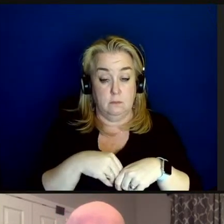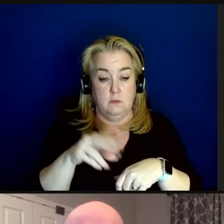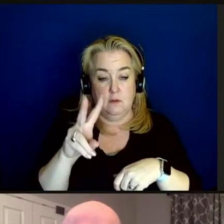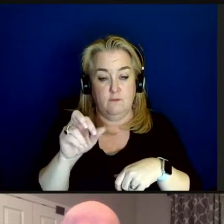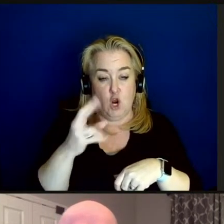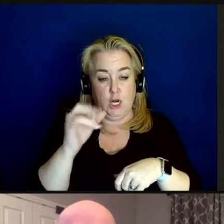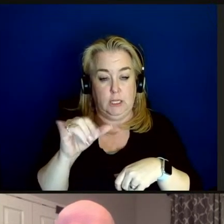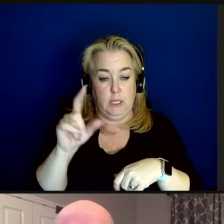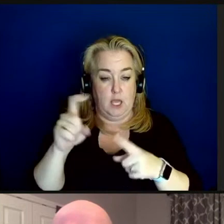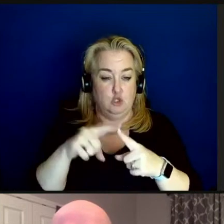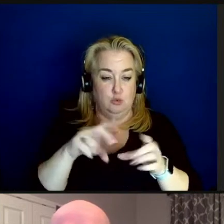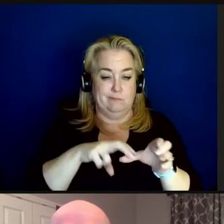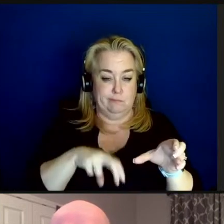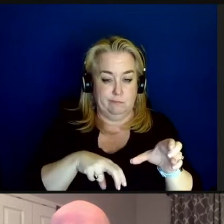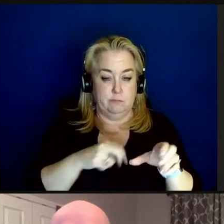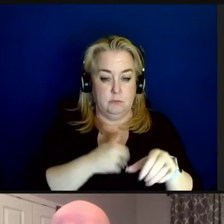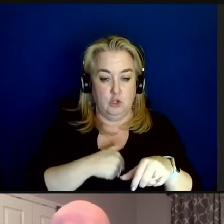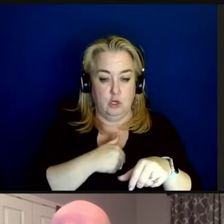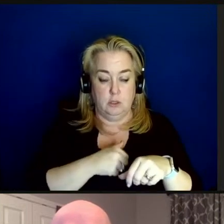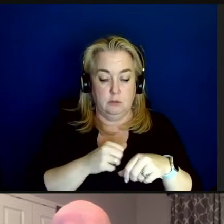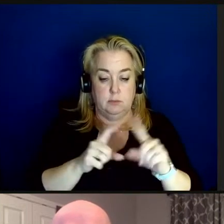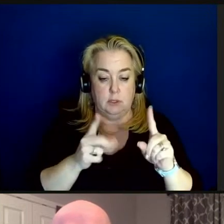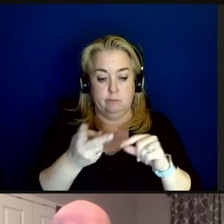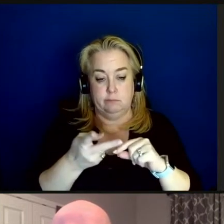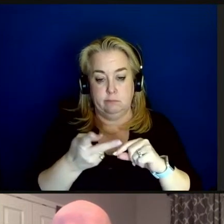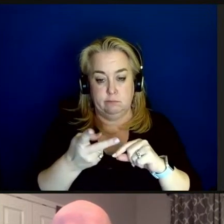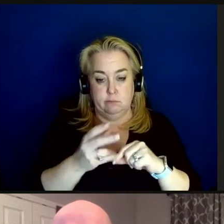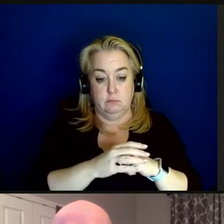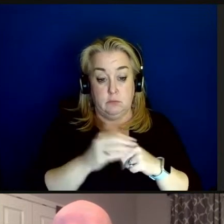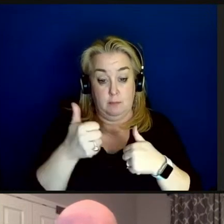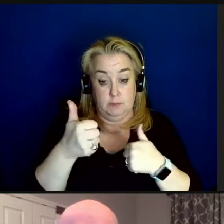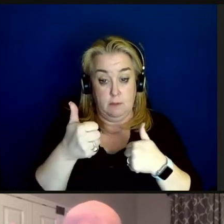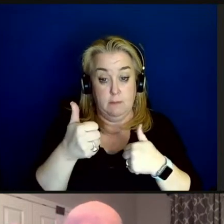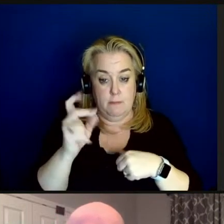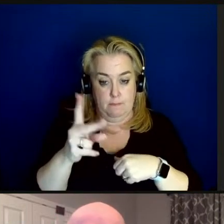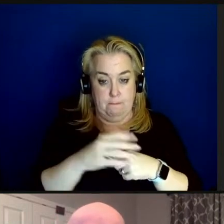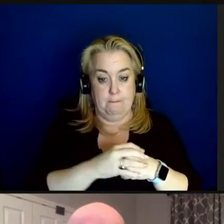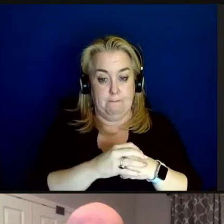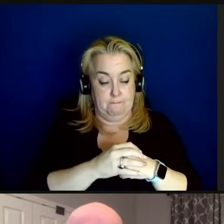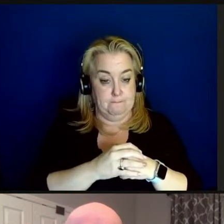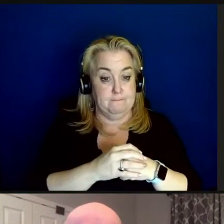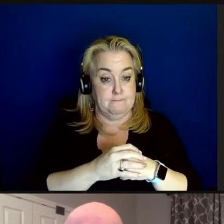THE DIRECTION WE NEED. I DO. YES. THANK YOU.